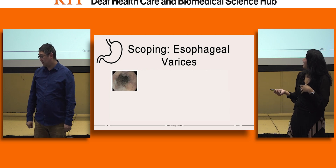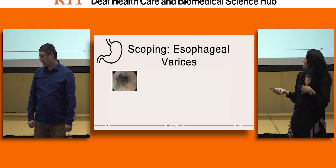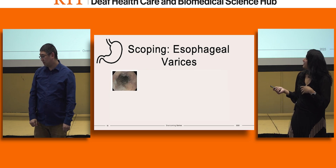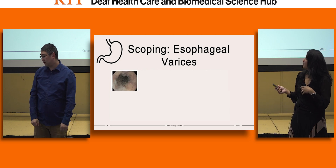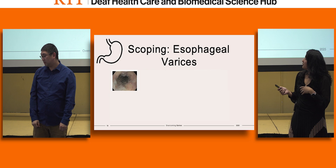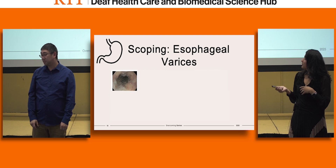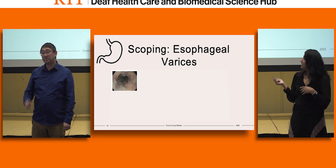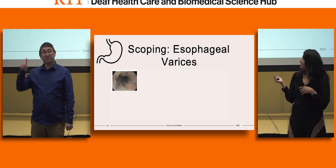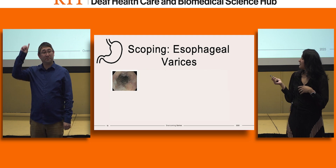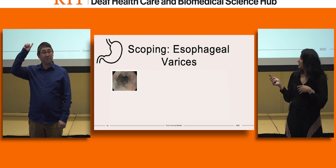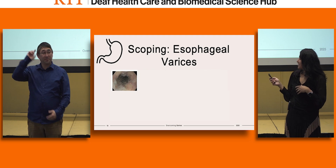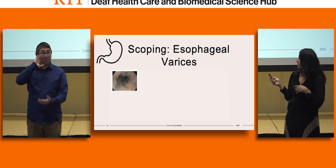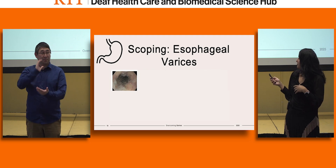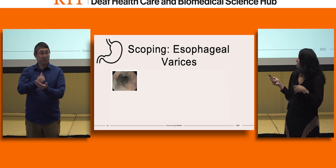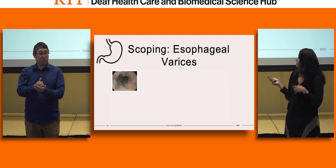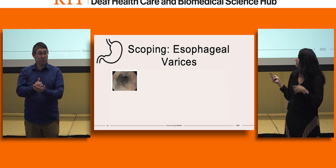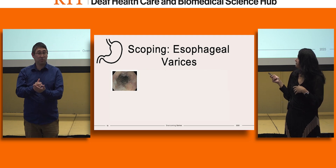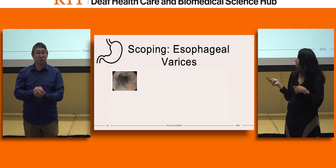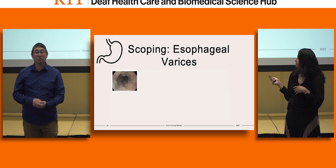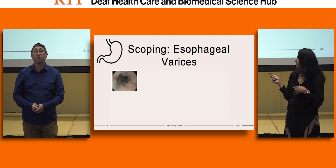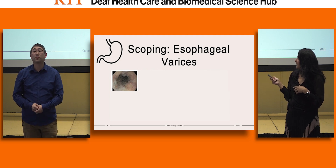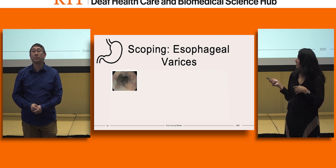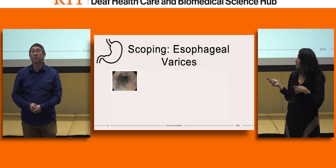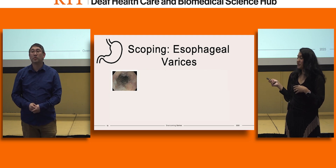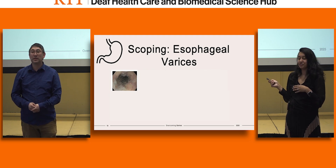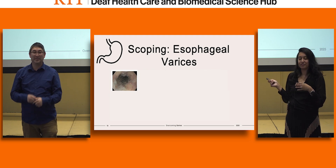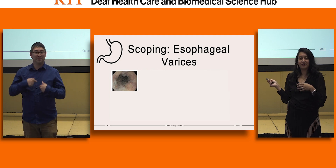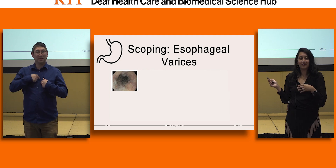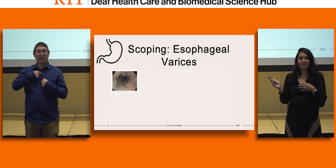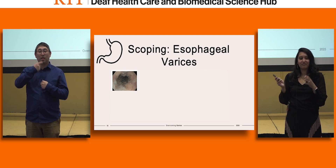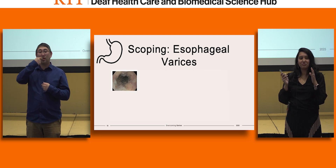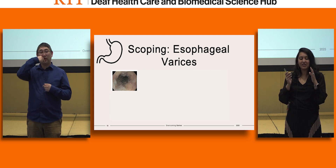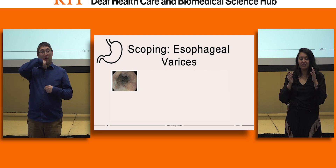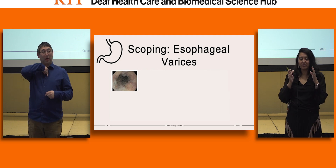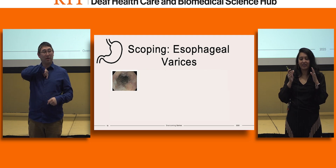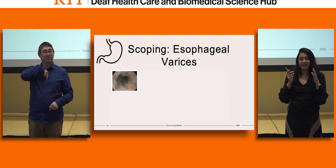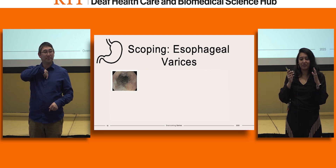And so, this is actually a picture of me looking